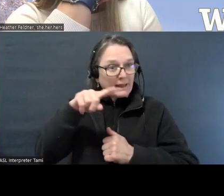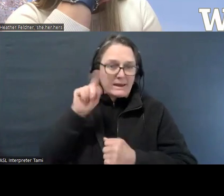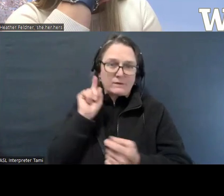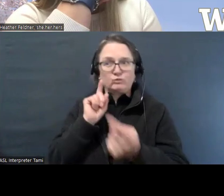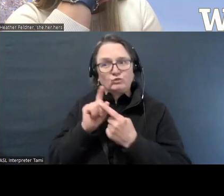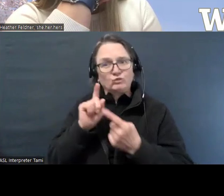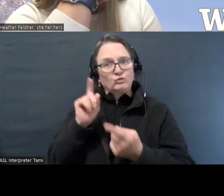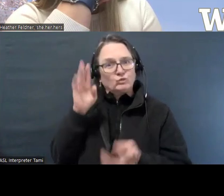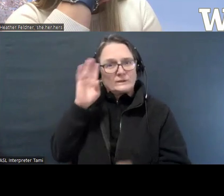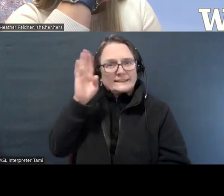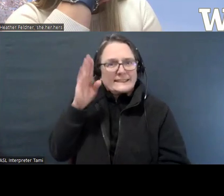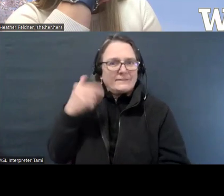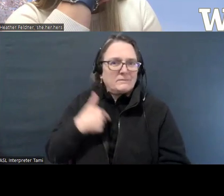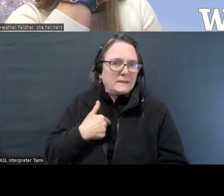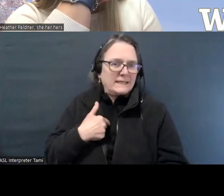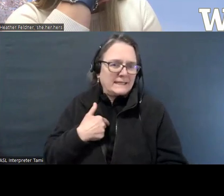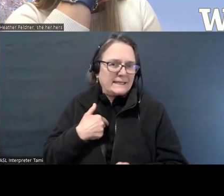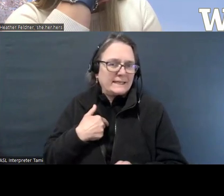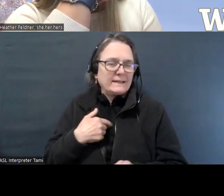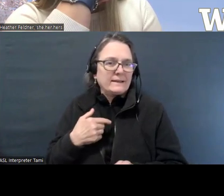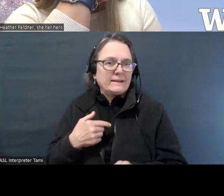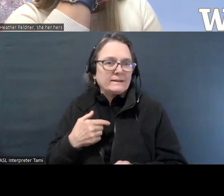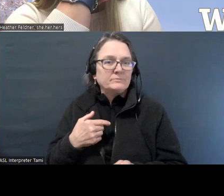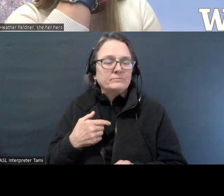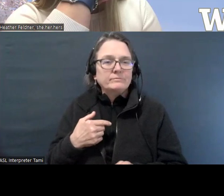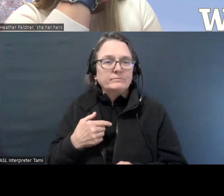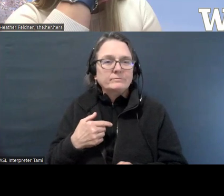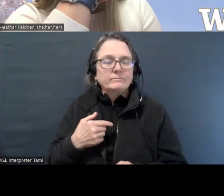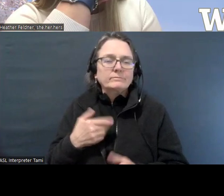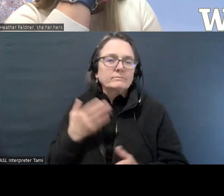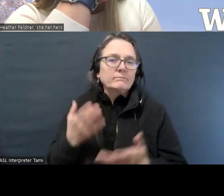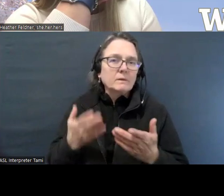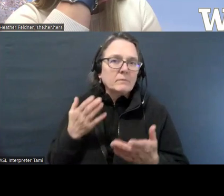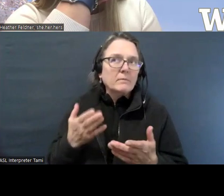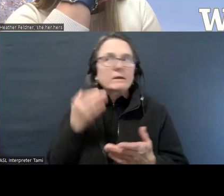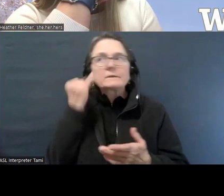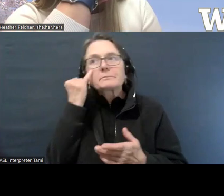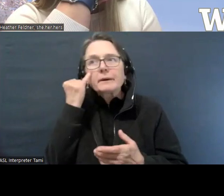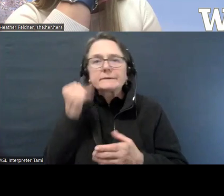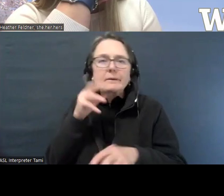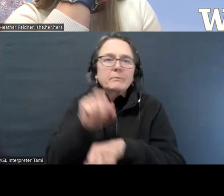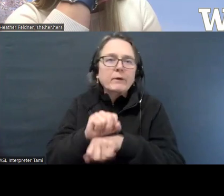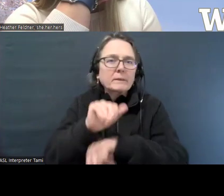if maybe I'm having the appointment in the evening, some of them might be tired